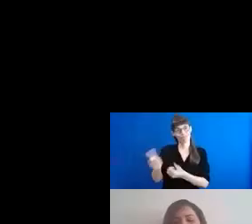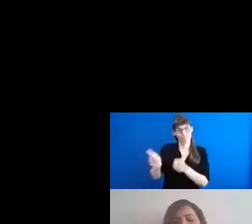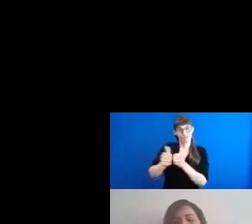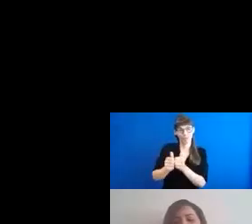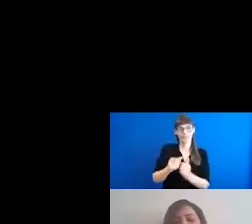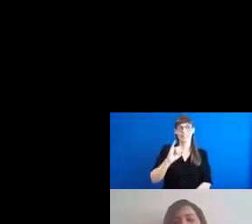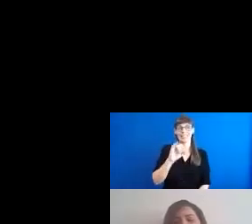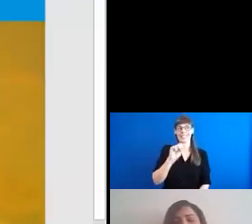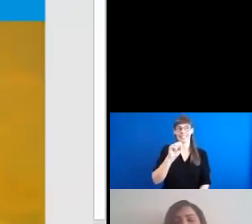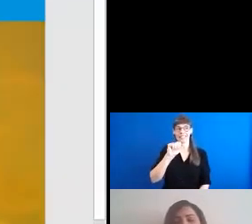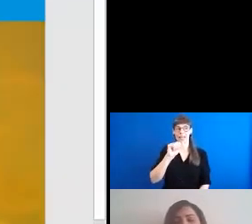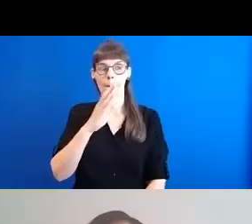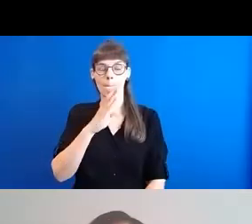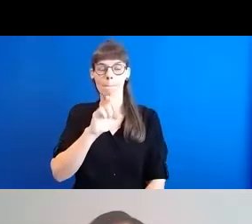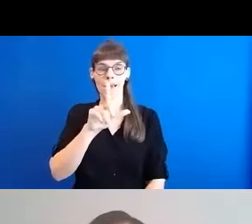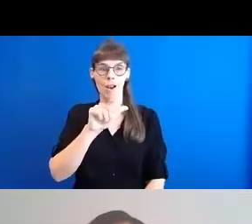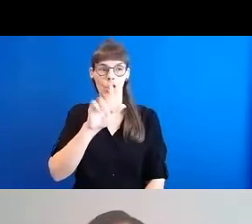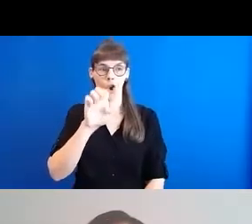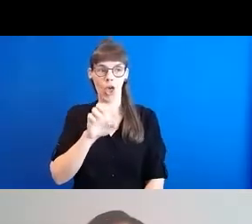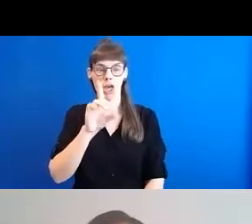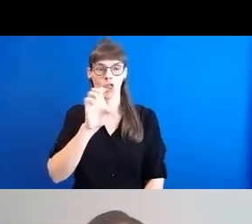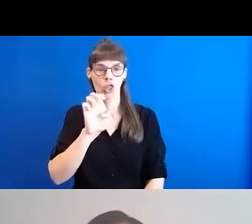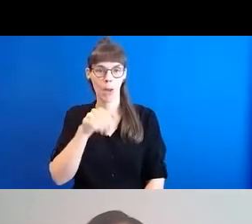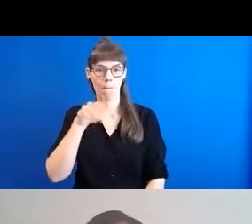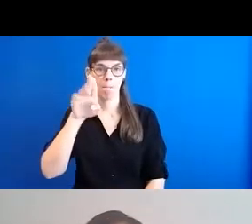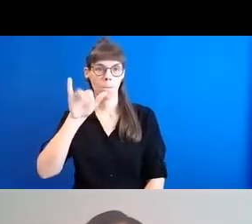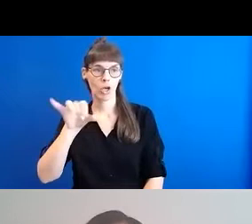stream on humanitarian. So I want our colleague